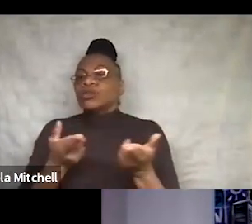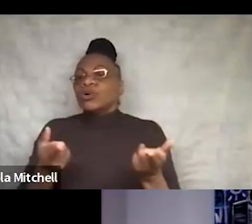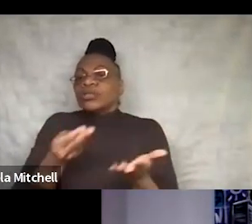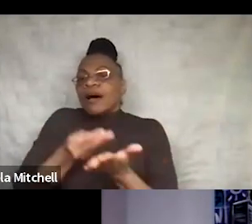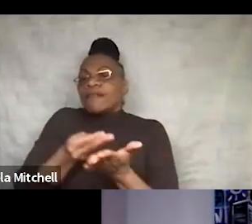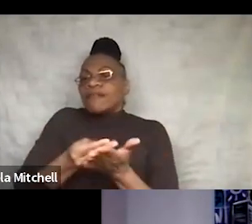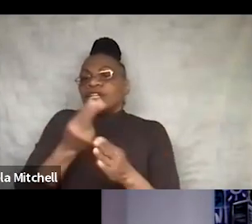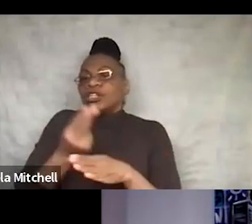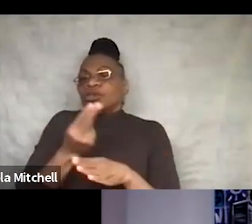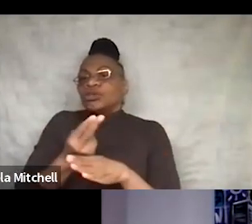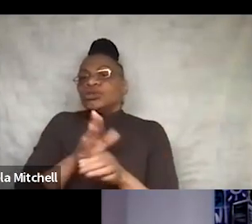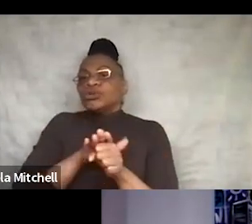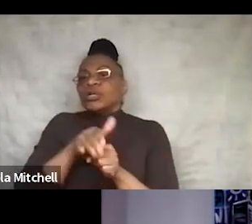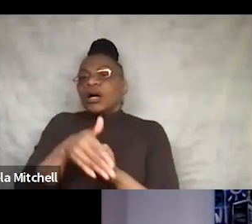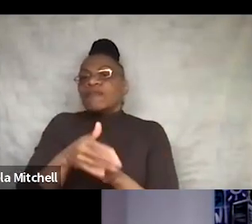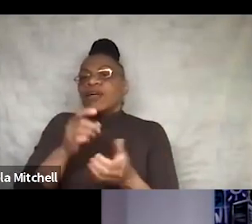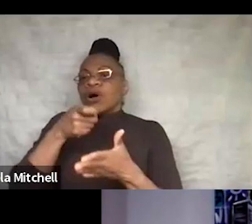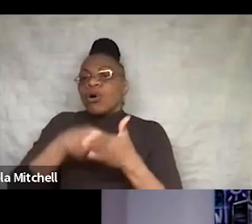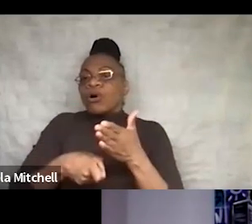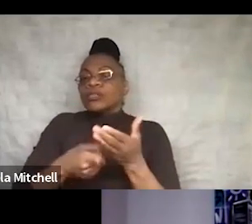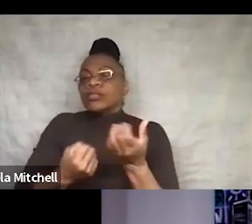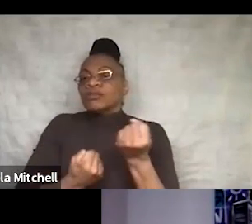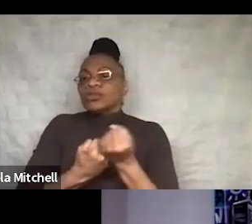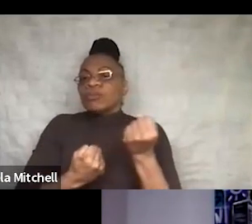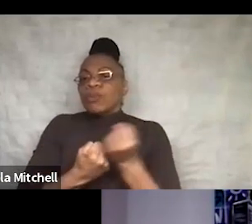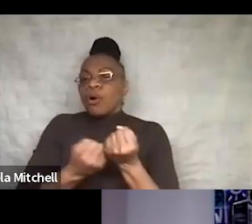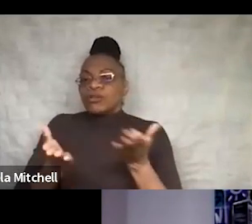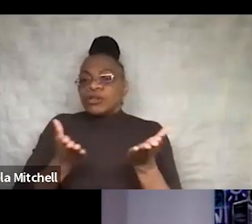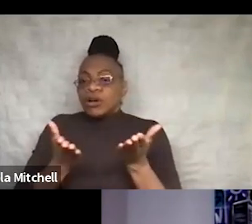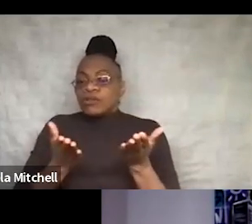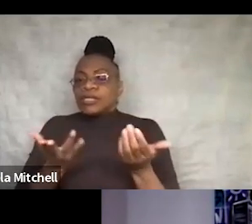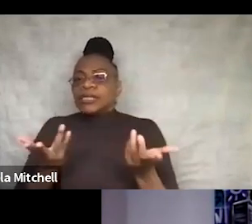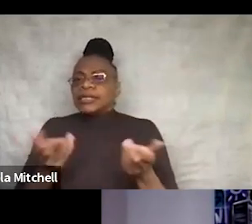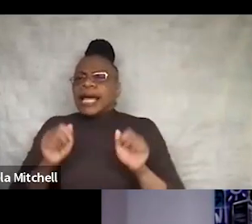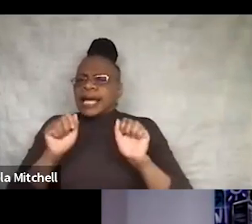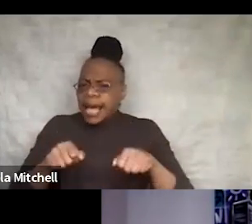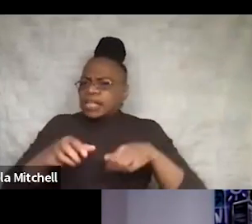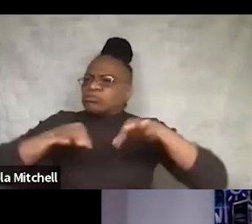to cover the cost of supportive services? How are you braiding it, like could you speak a little bit to your strategy there,